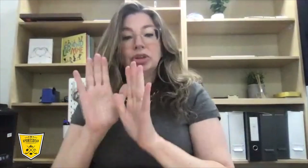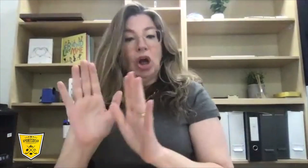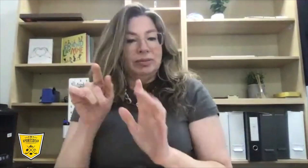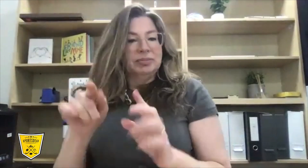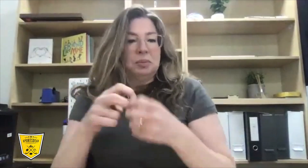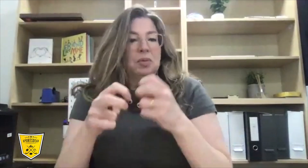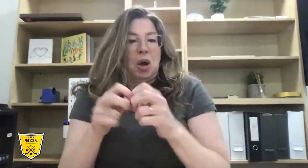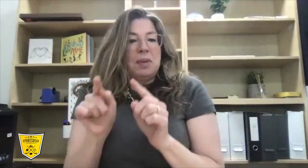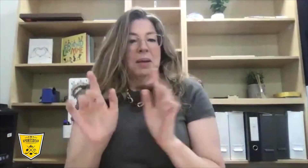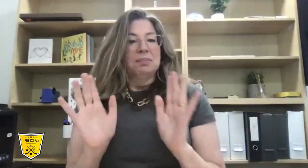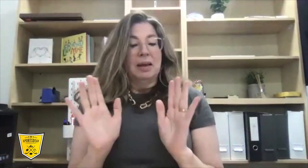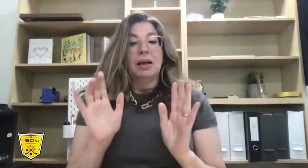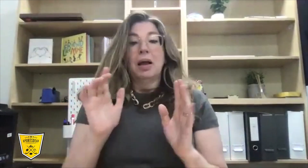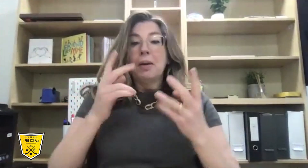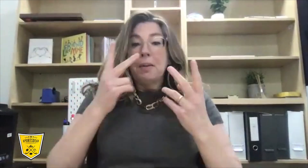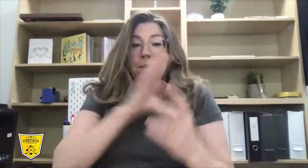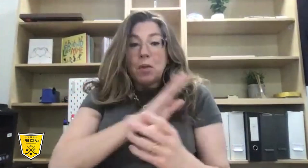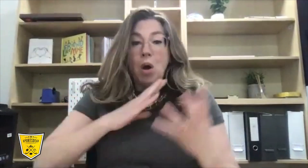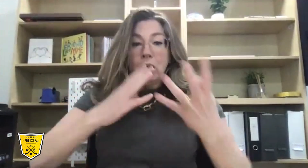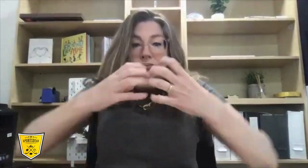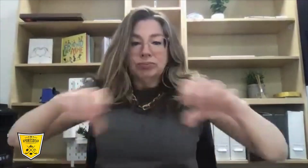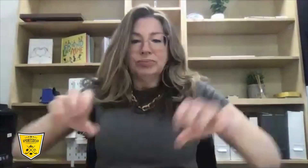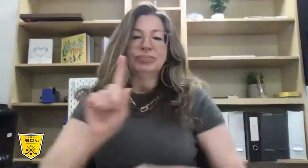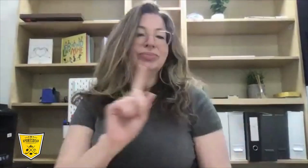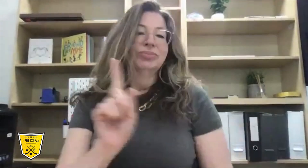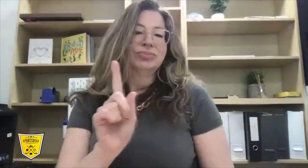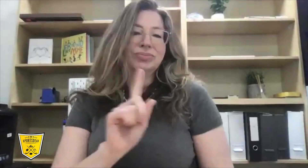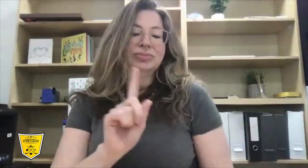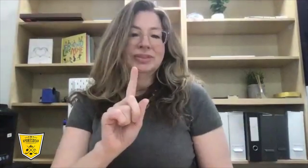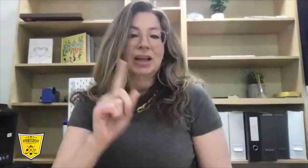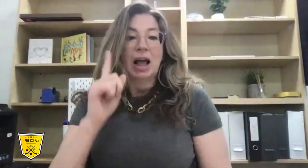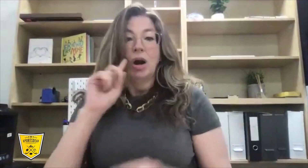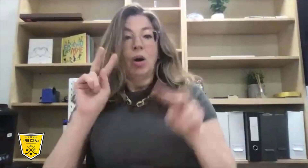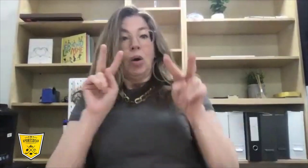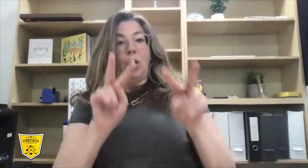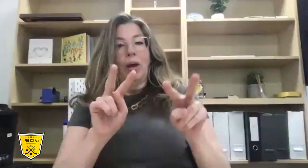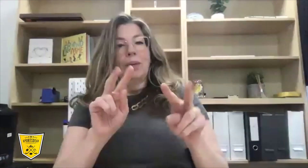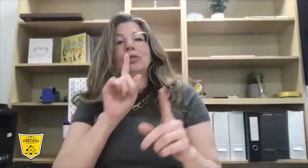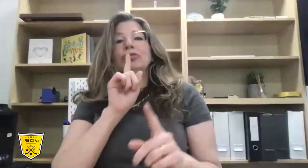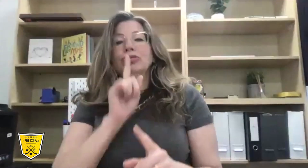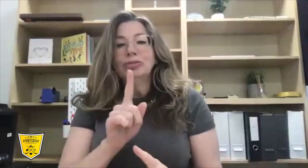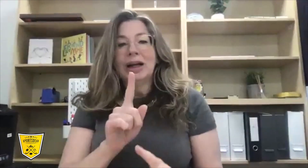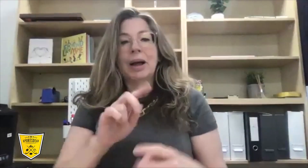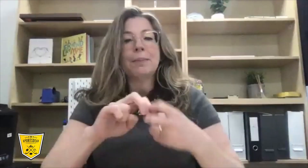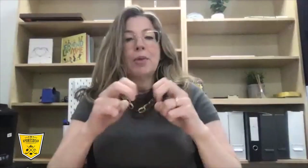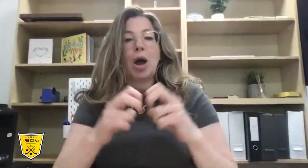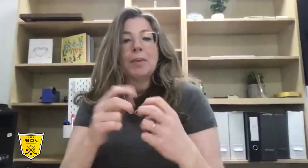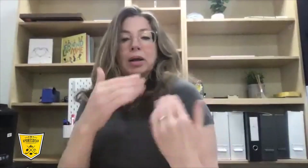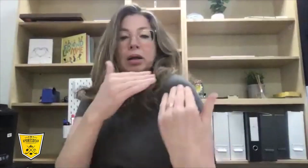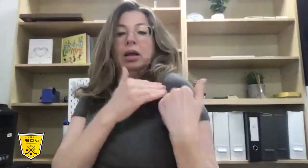The problem started there. The Board didn't split into two groups as it may appear. In reality, the problem